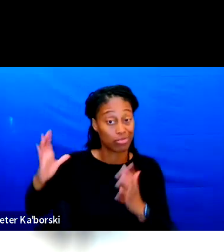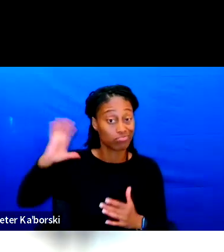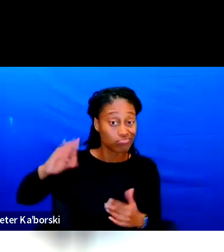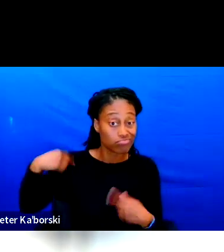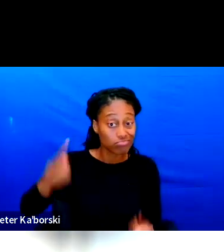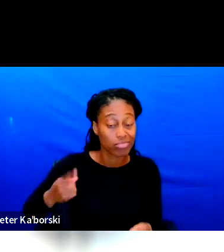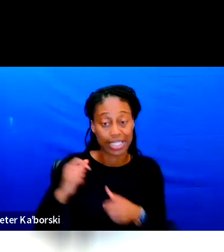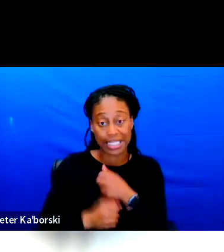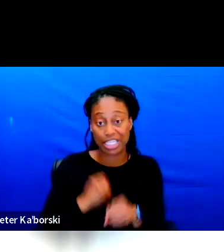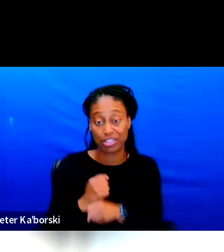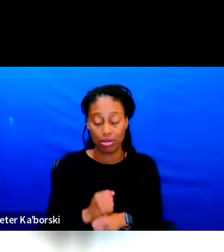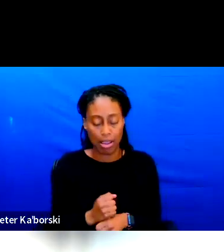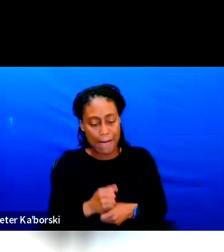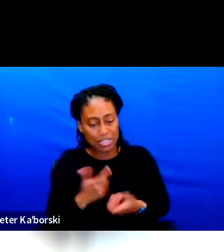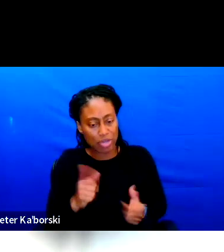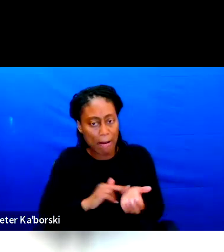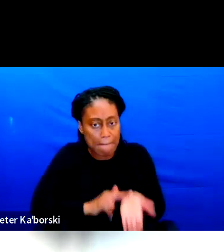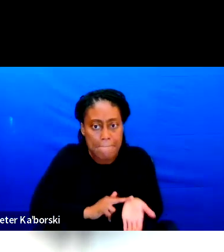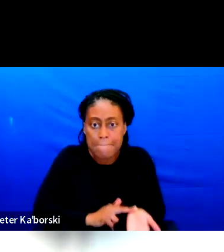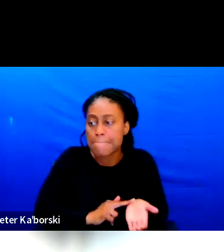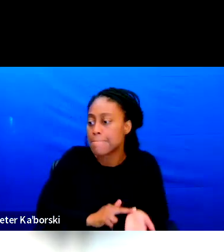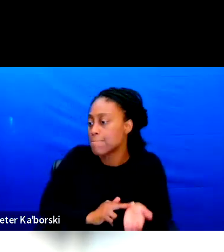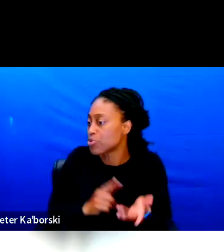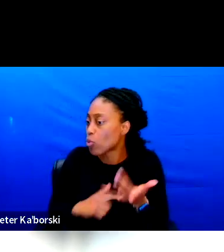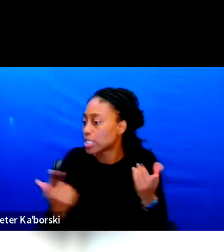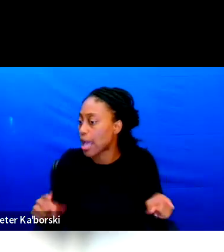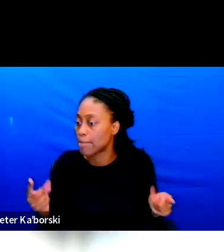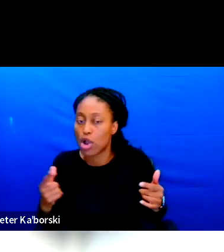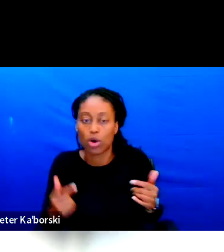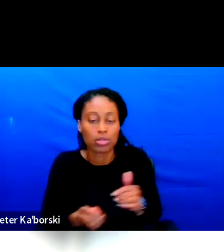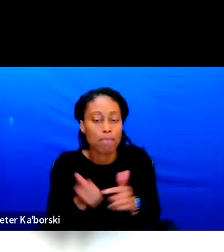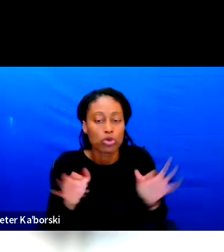Kyle Kleist: what's what's happening in my service area? What are some of the major issues going on?